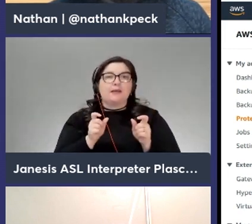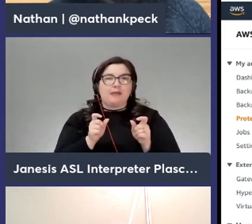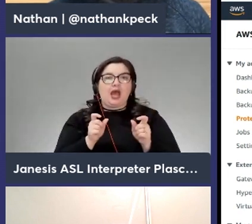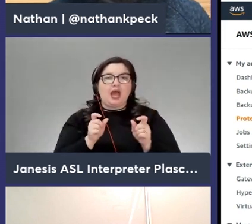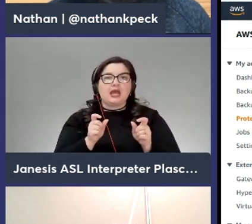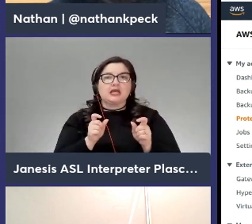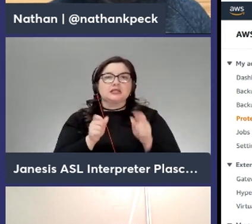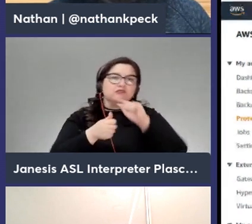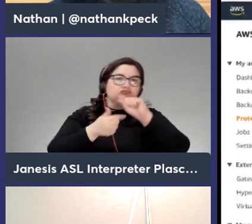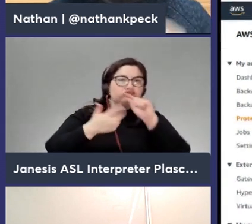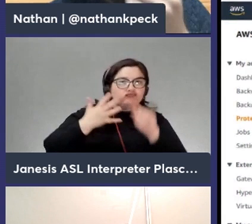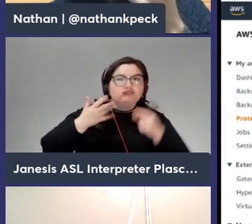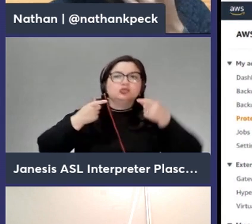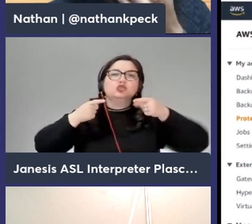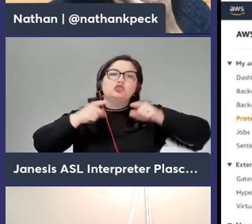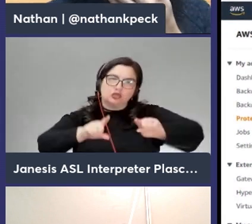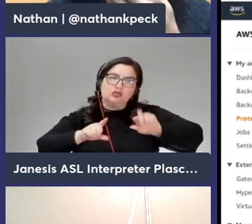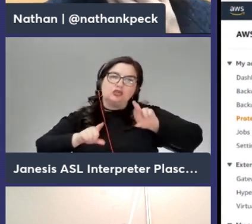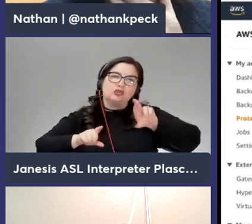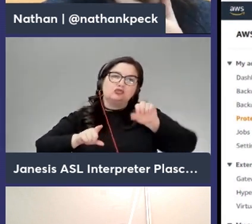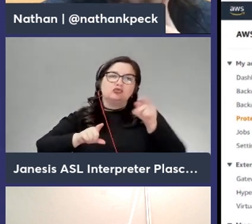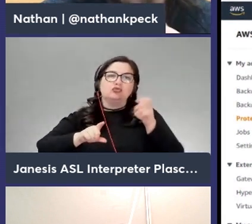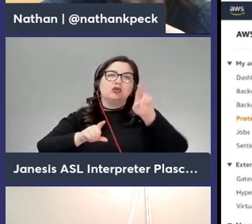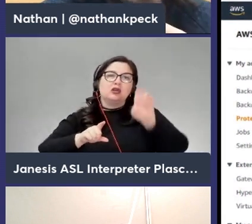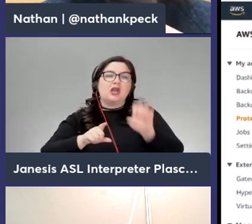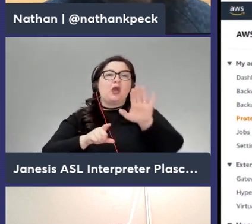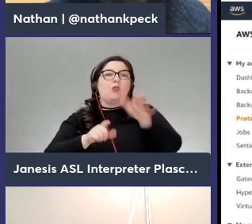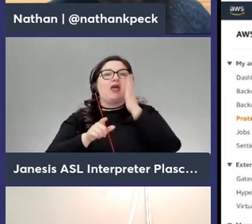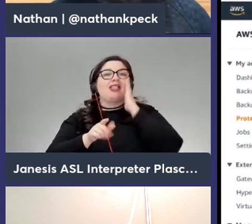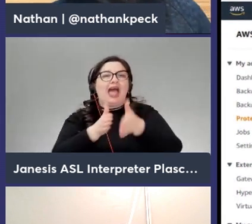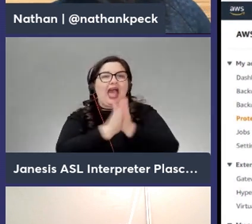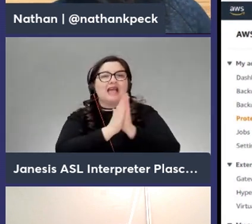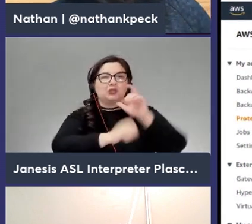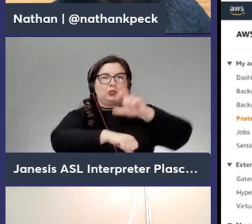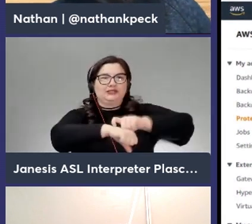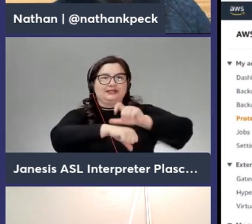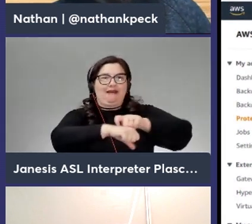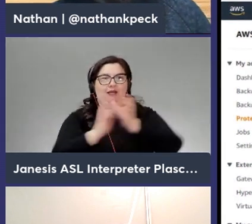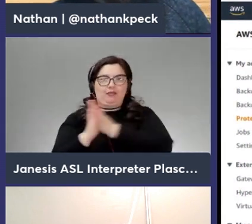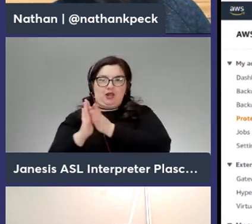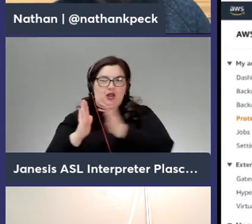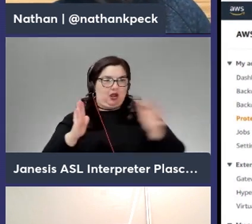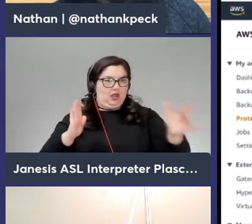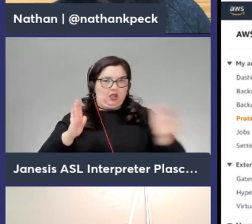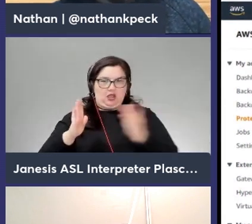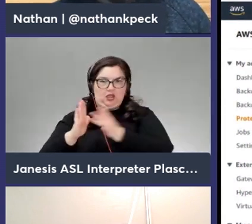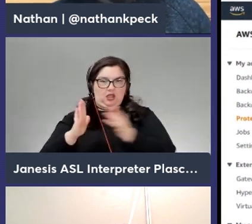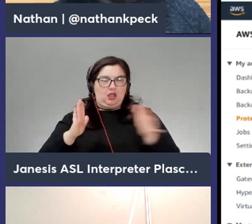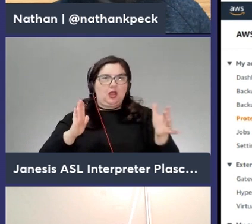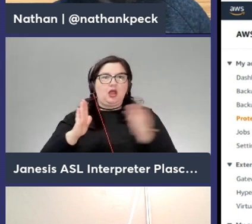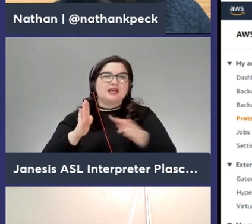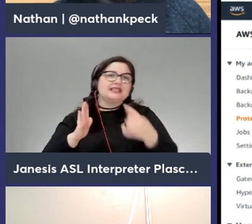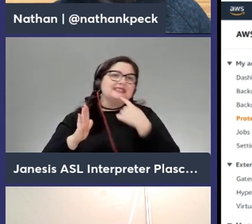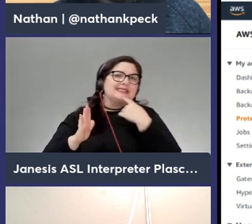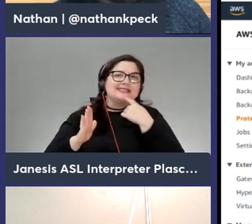For example, it'll ask me, what is the point in time to which I want to restore? I can say I want to restore it to the latest